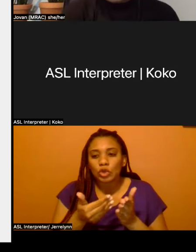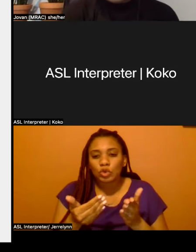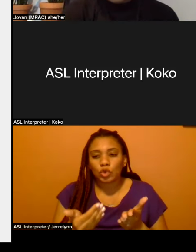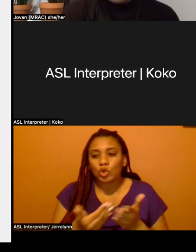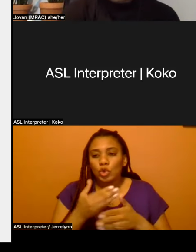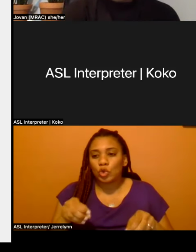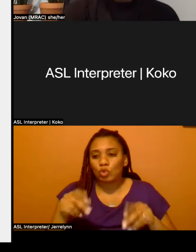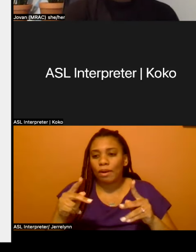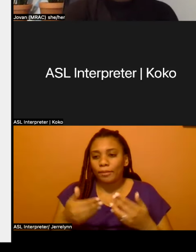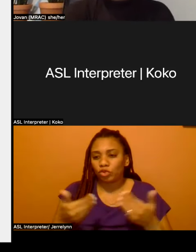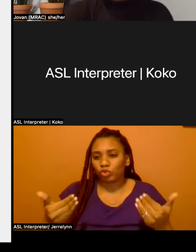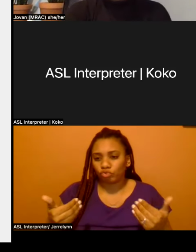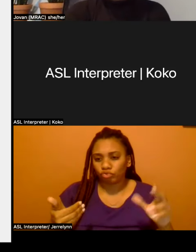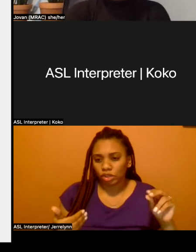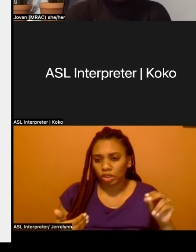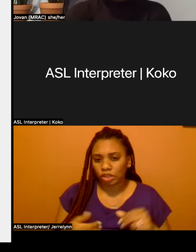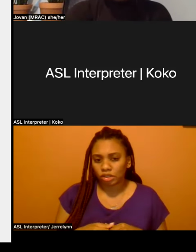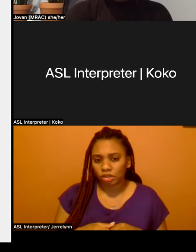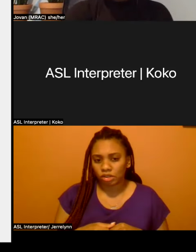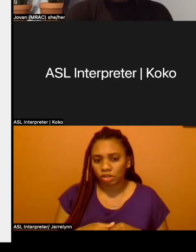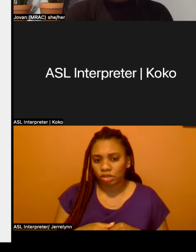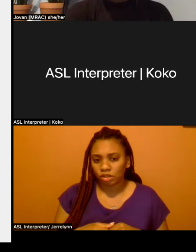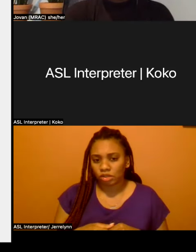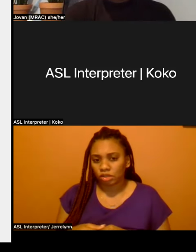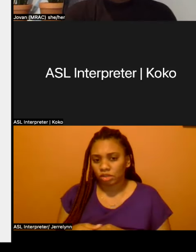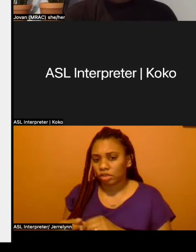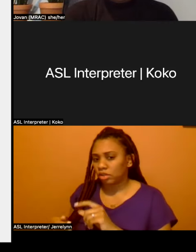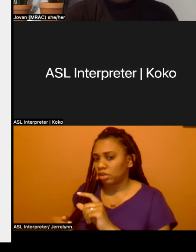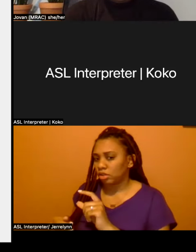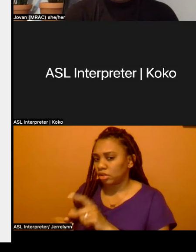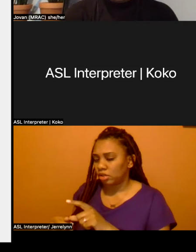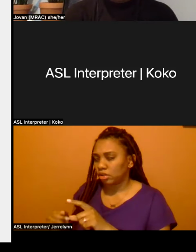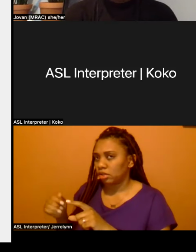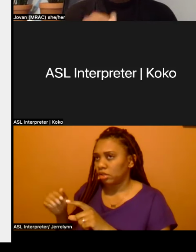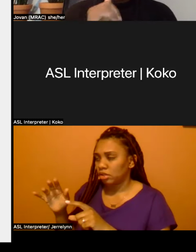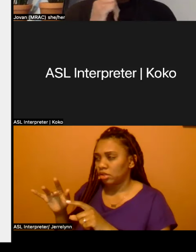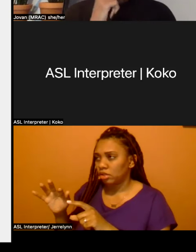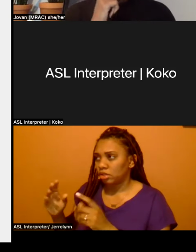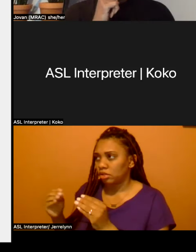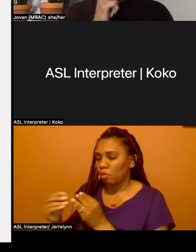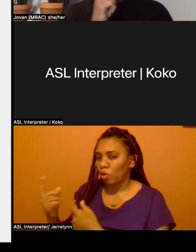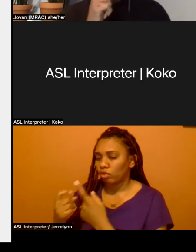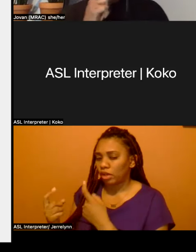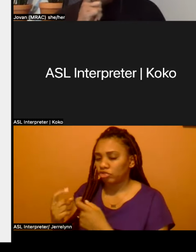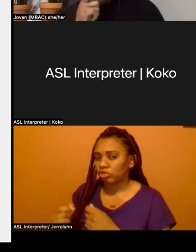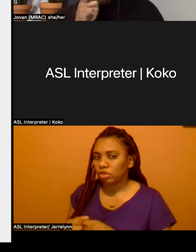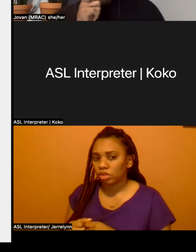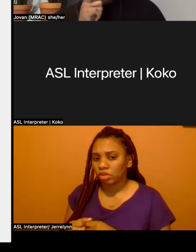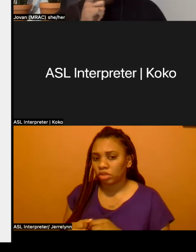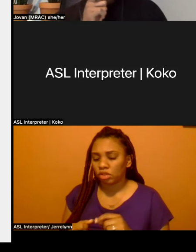[Ping] Yep, thank you. - Okay, great. [Mirella] All right, so we have a few more questions coming in. This other one was,